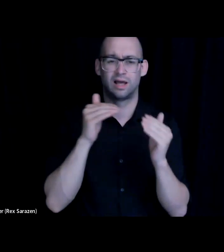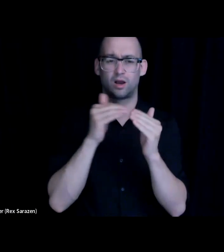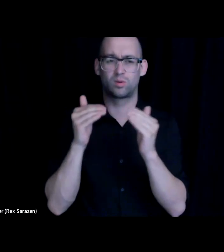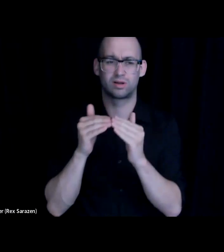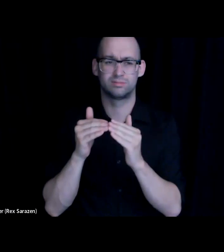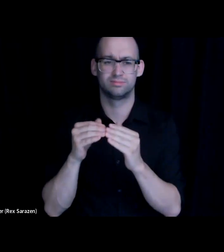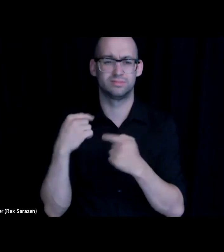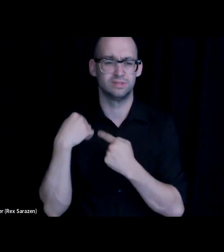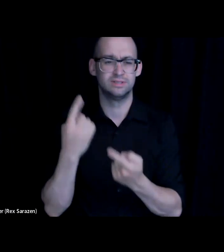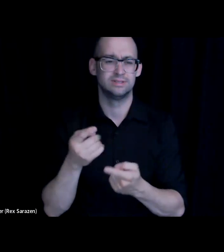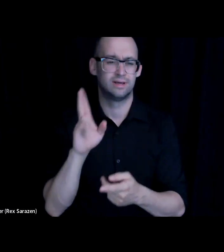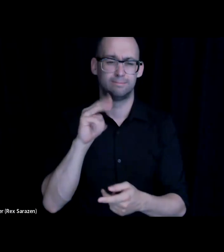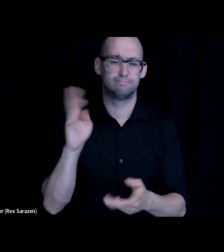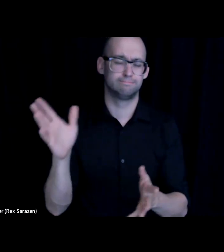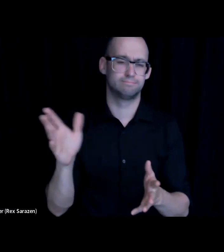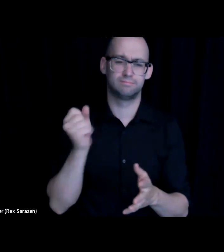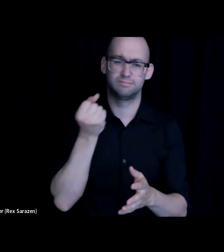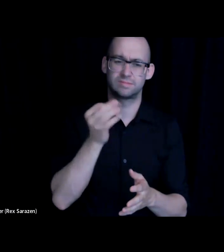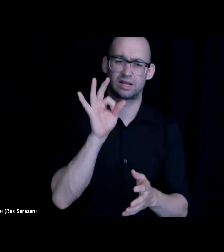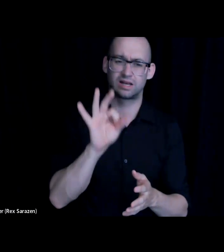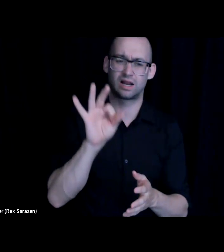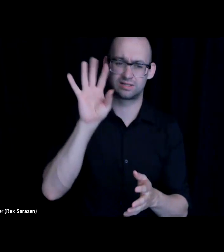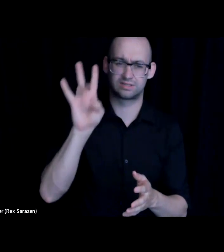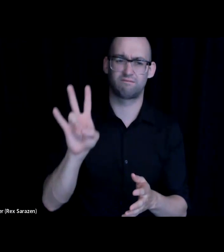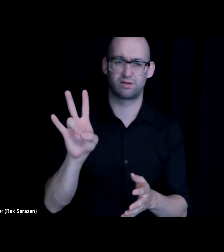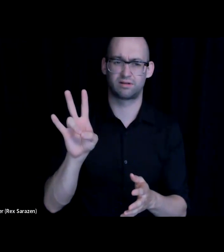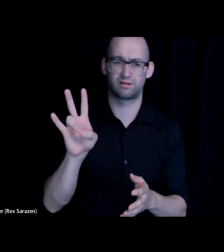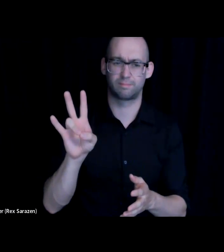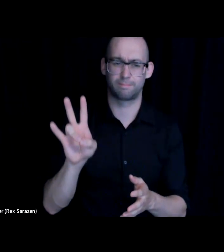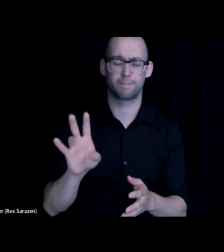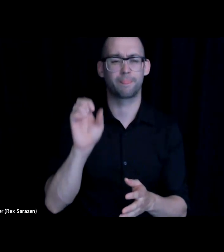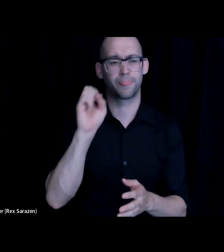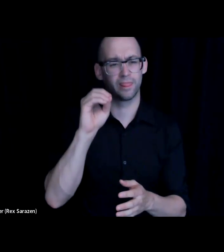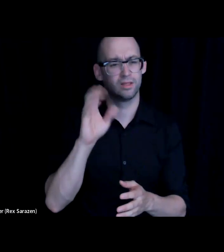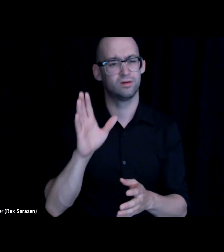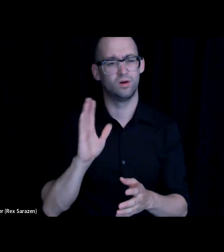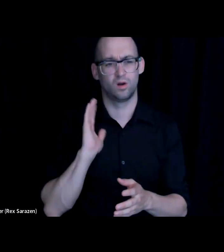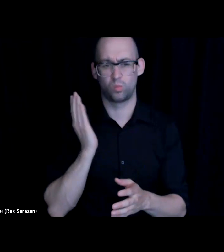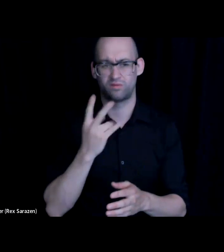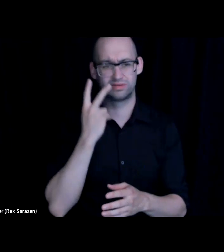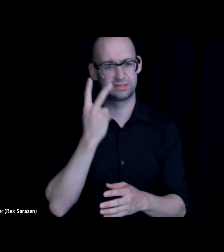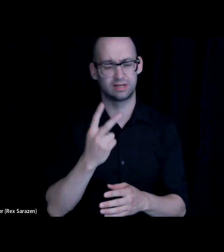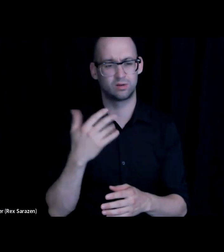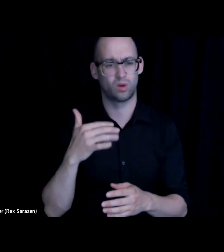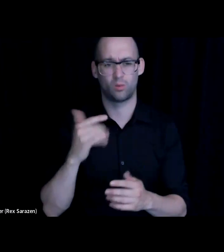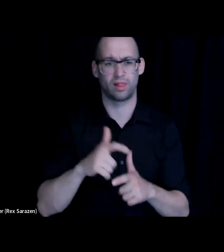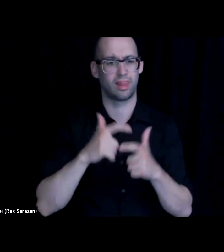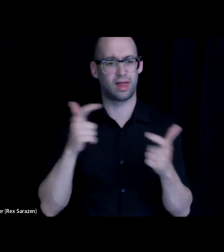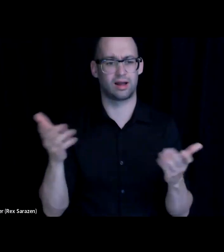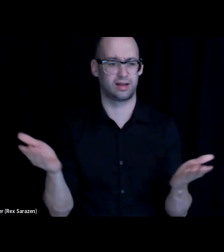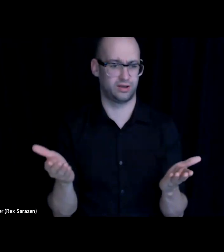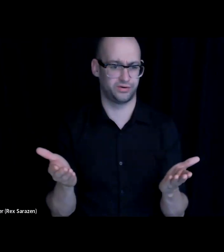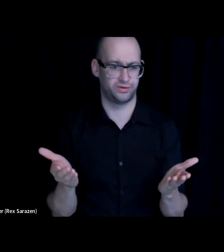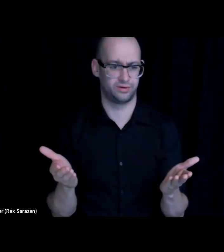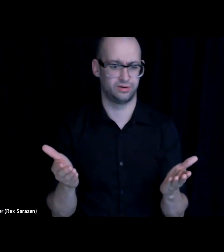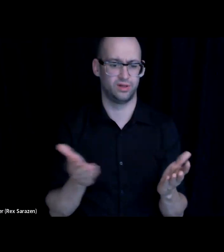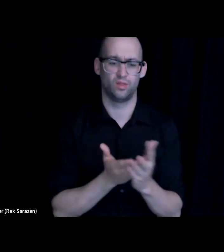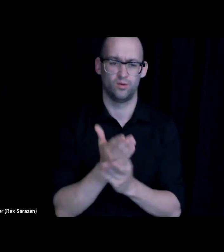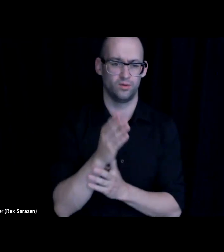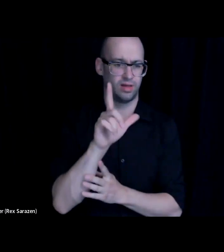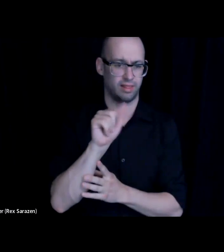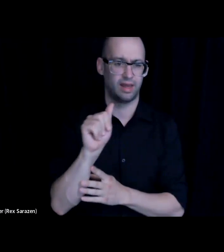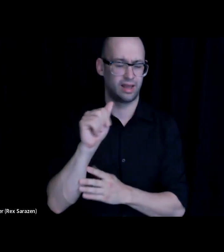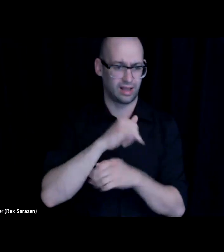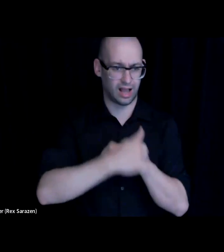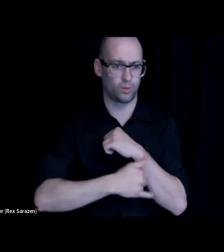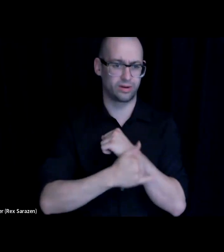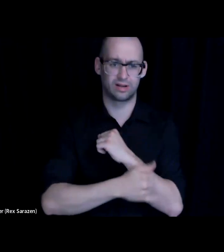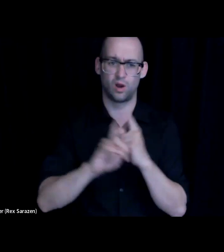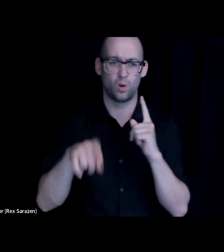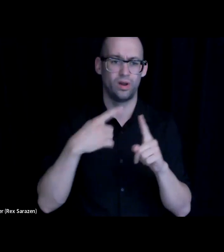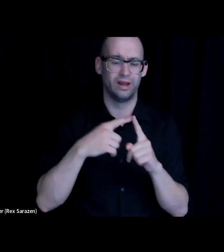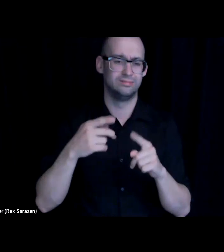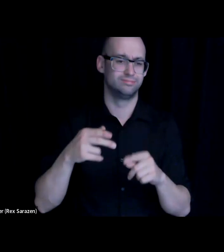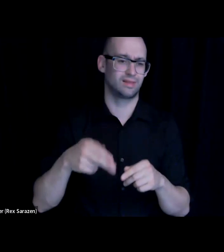since 1997. So we have seen a lot here in LA county when high speed network was kicked